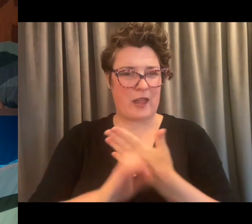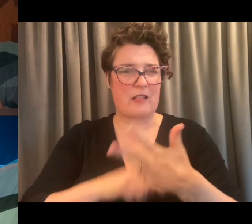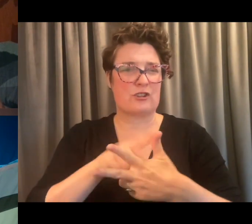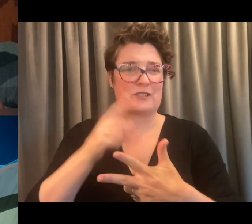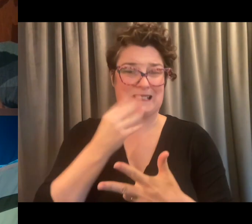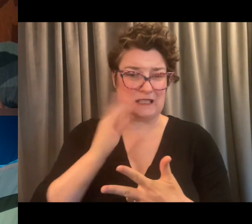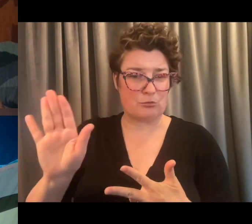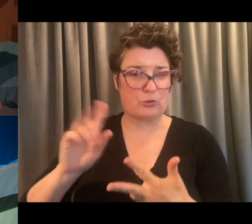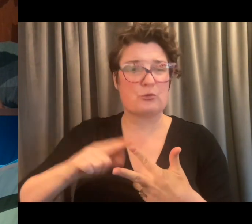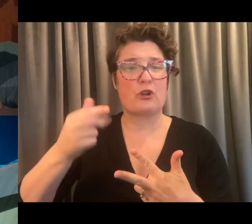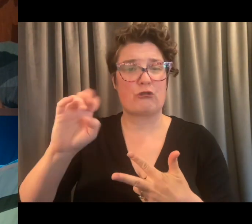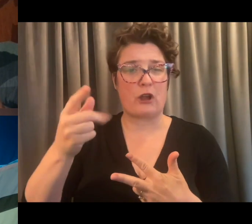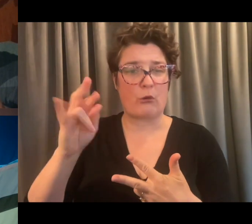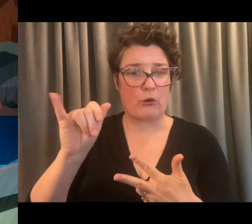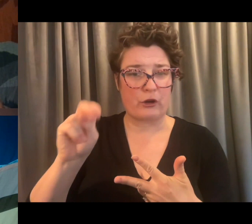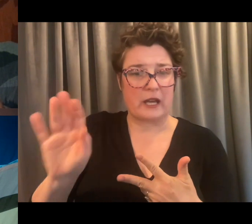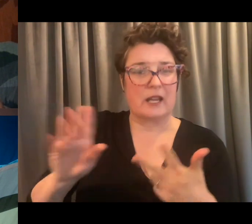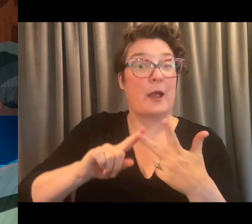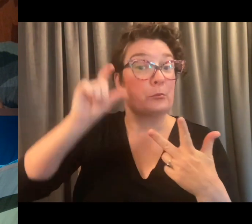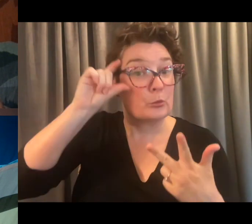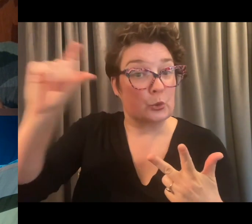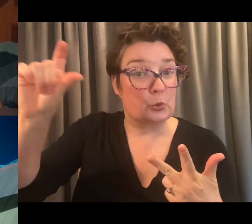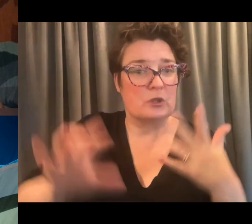This year's is called Indwelling dreams of Olam haBa.